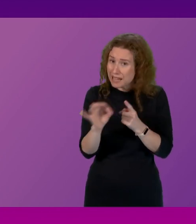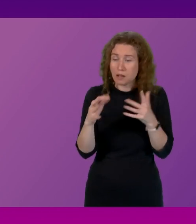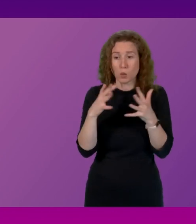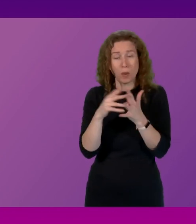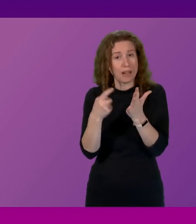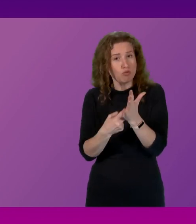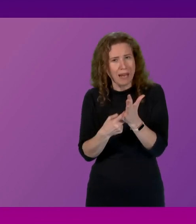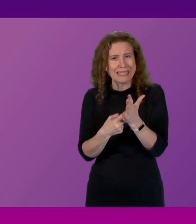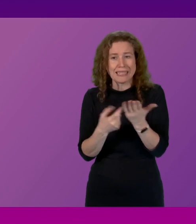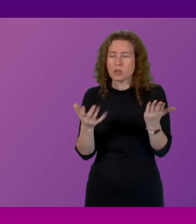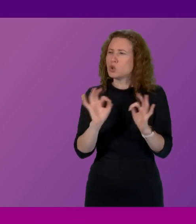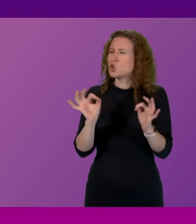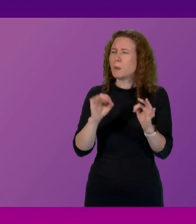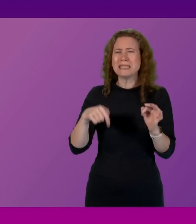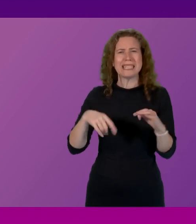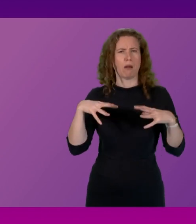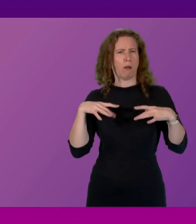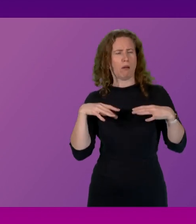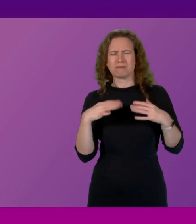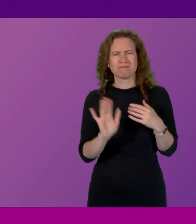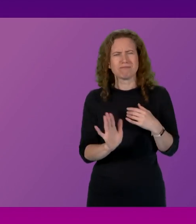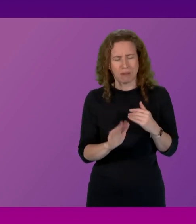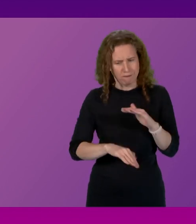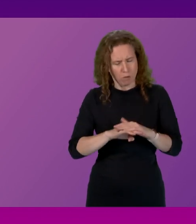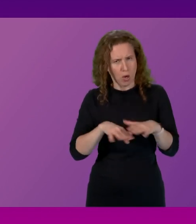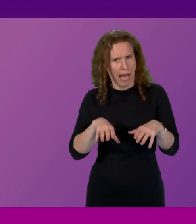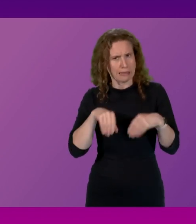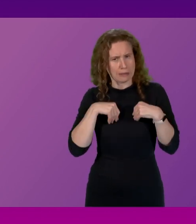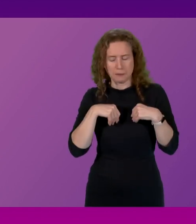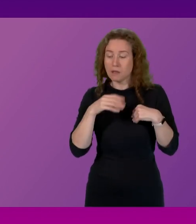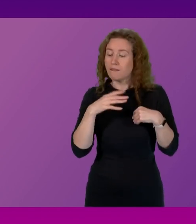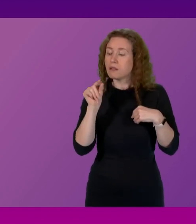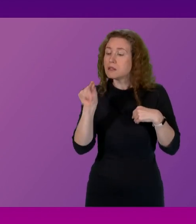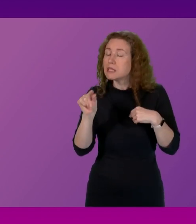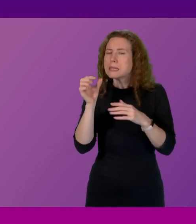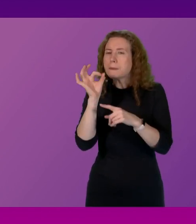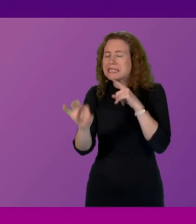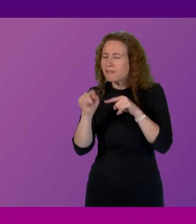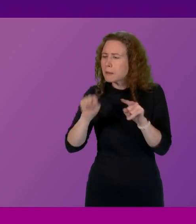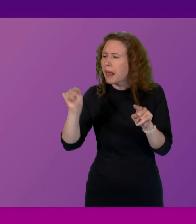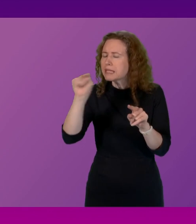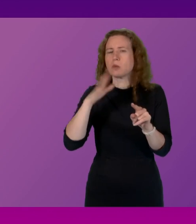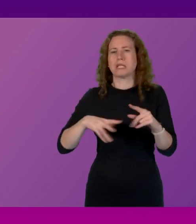No one is complacent. I fully accept that there are particular instances that must be investigated and where action